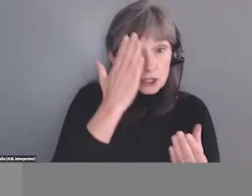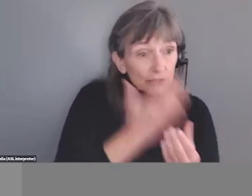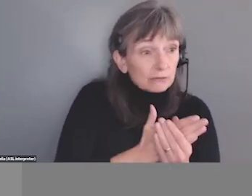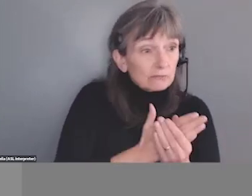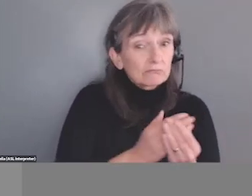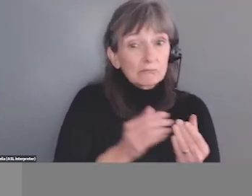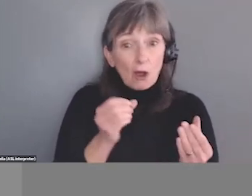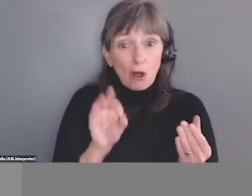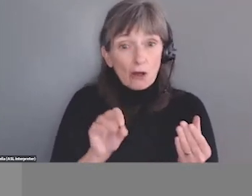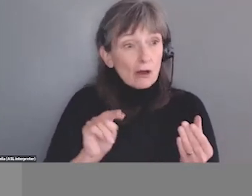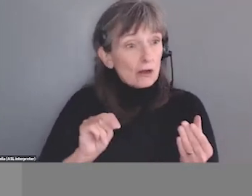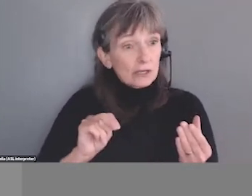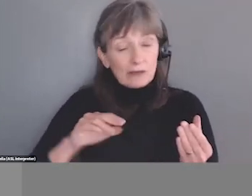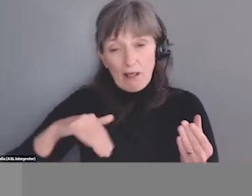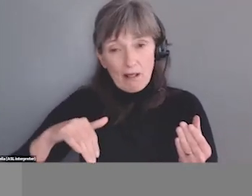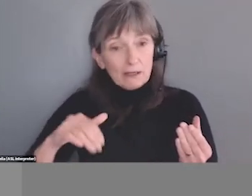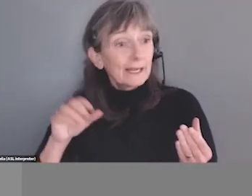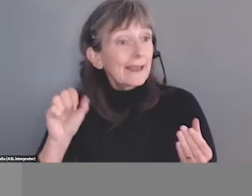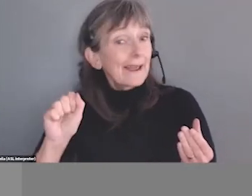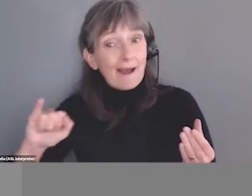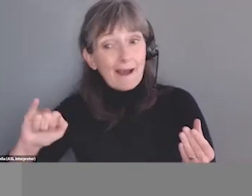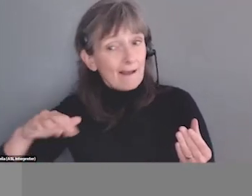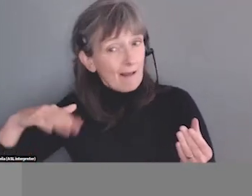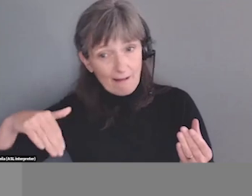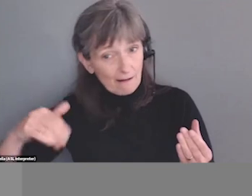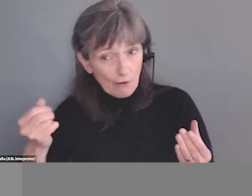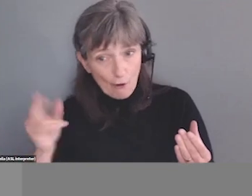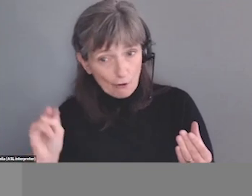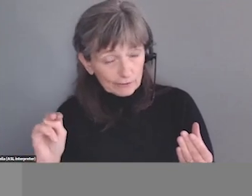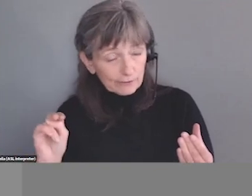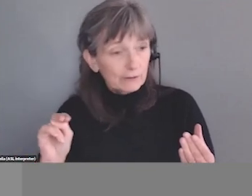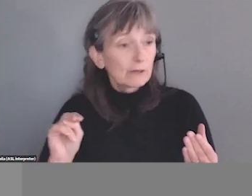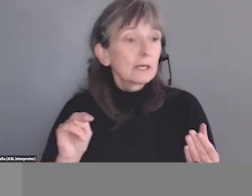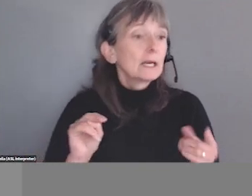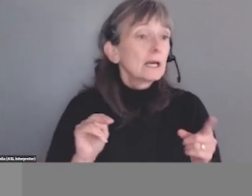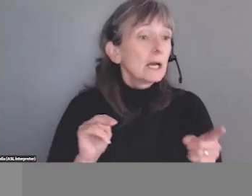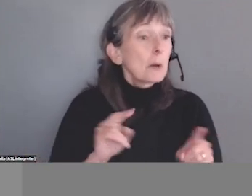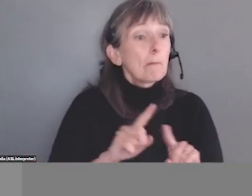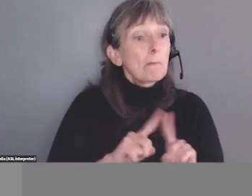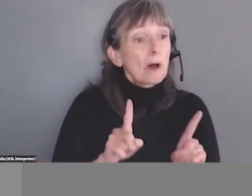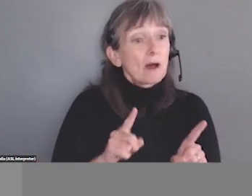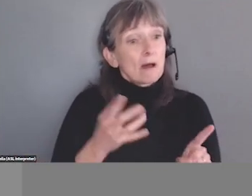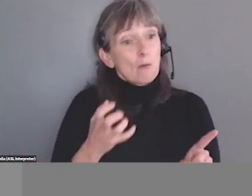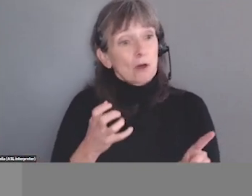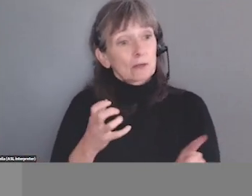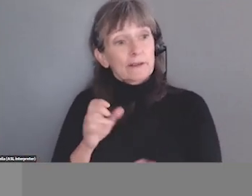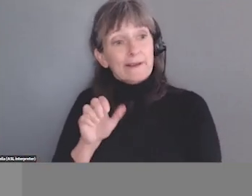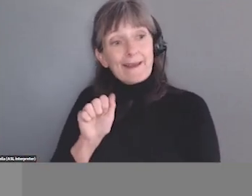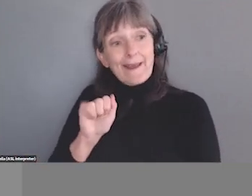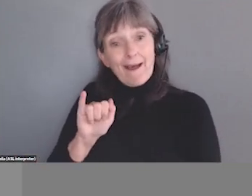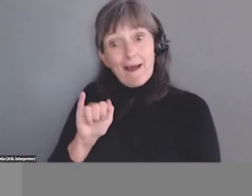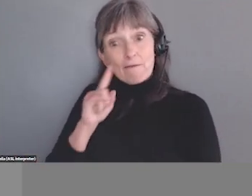cases of this book, but I do want to be able to utilise AI in the design of this book. For this,